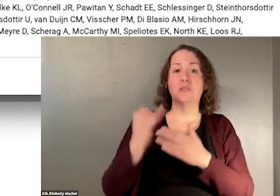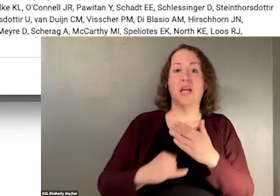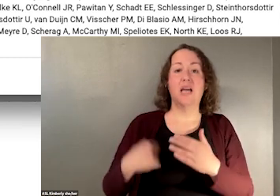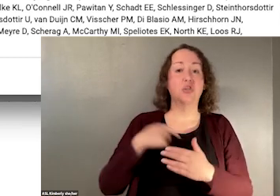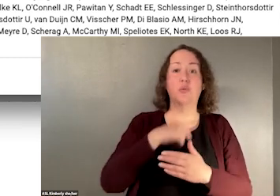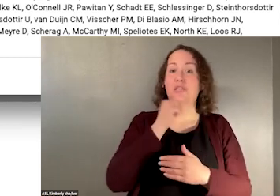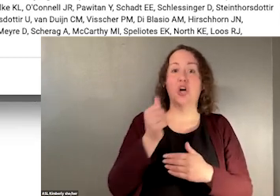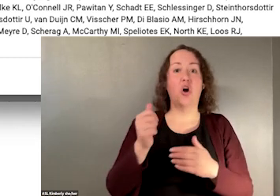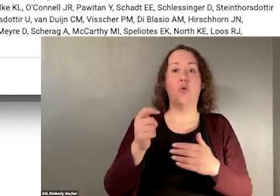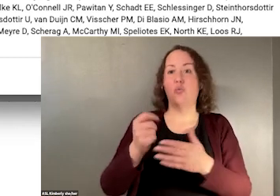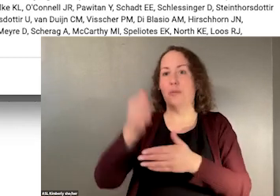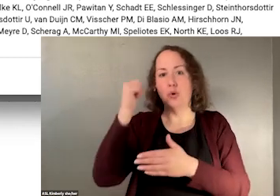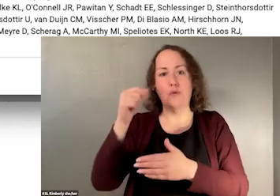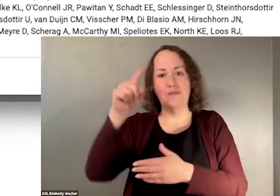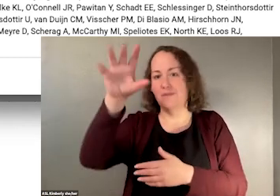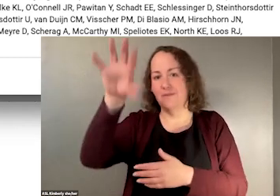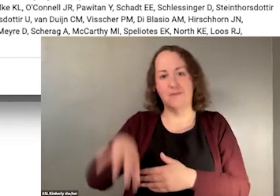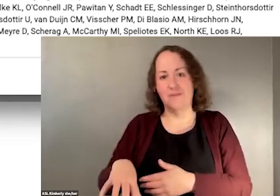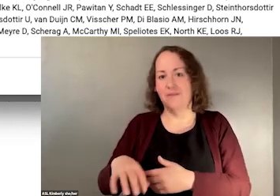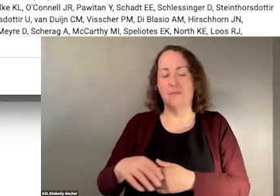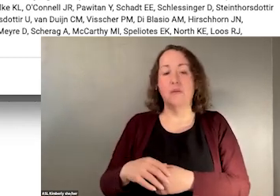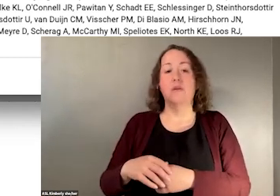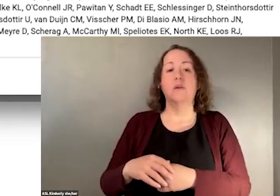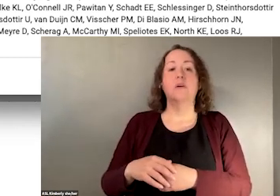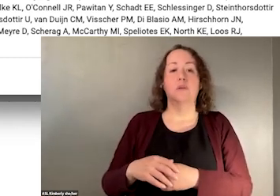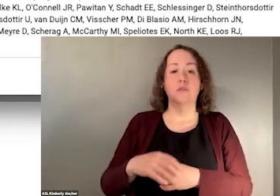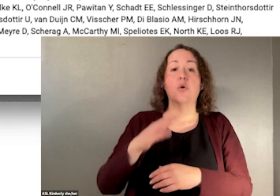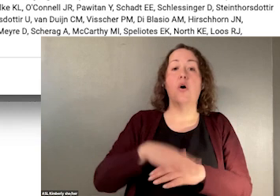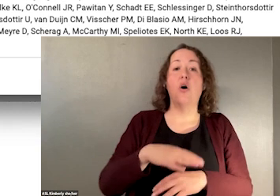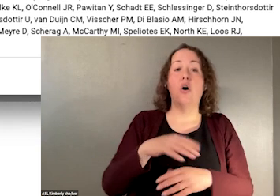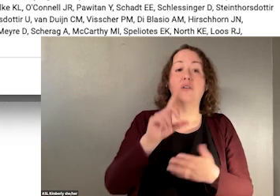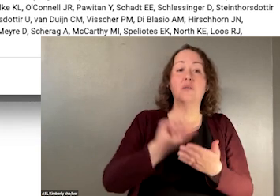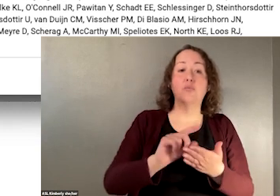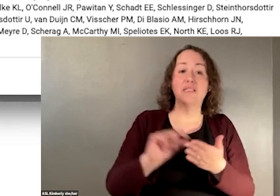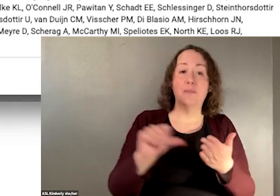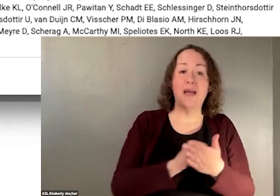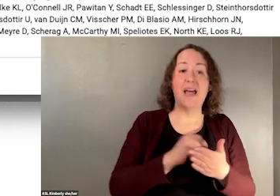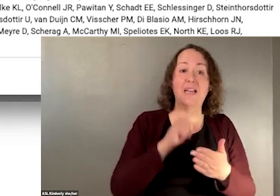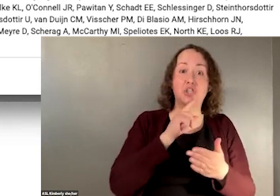On the printed page will be the truncated version, but all of the data is attached to that